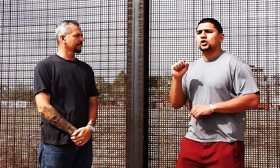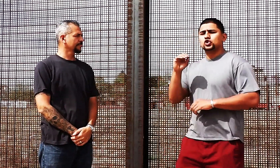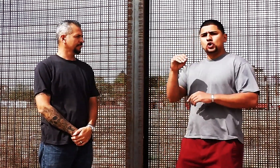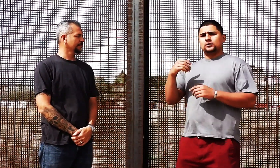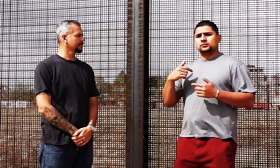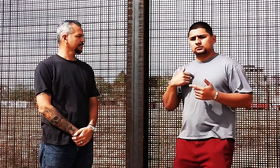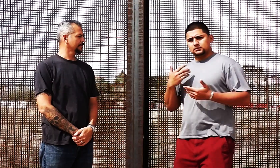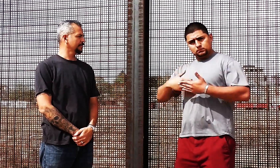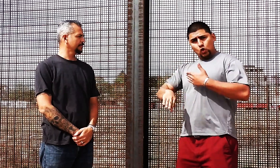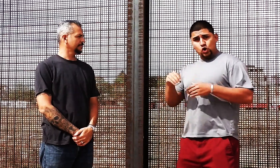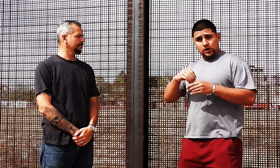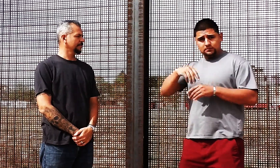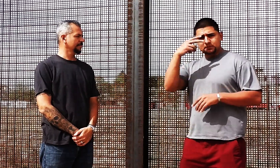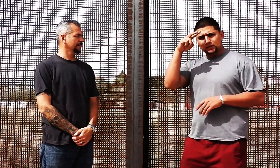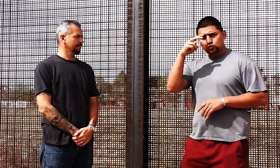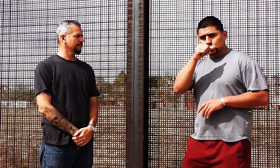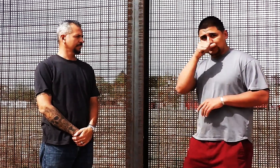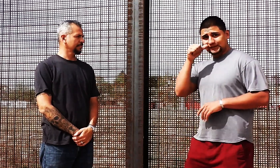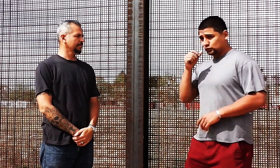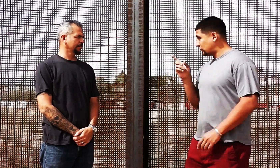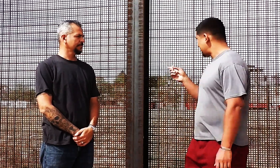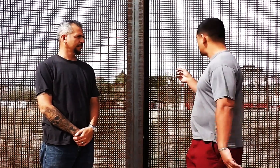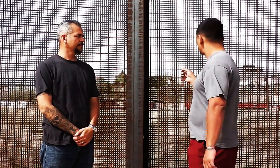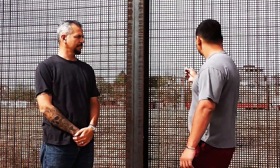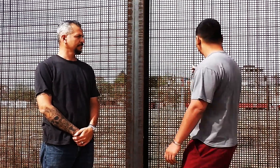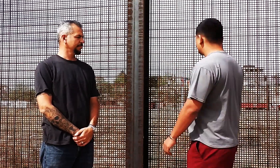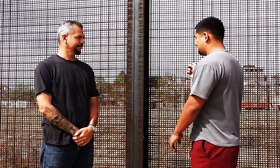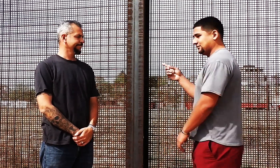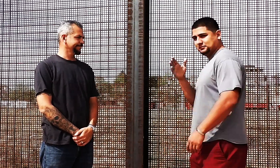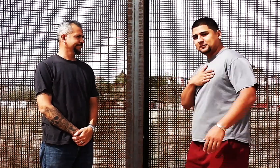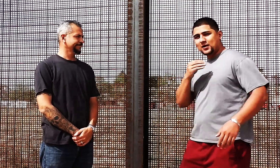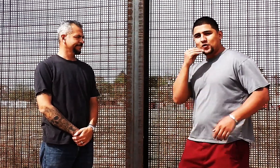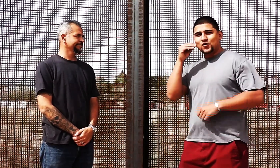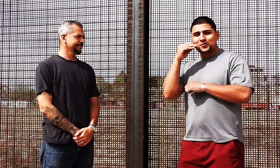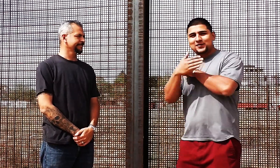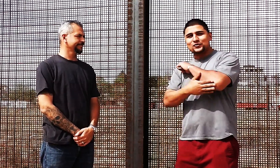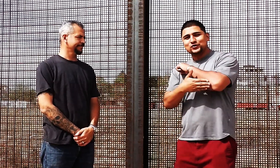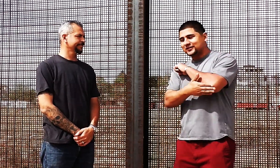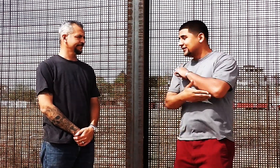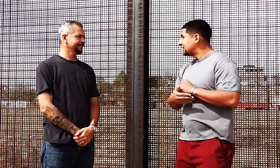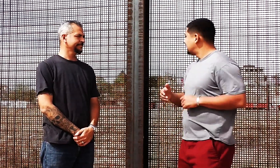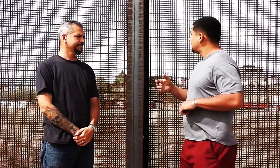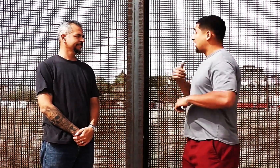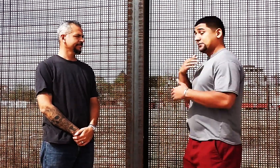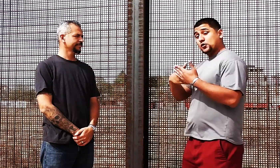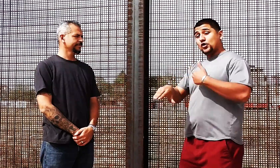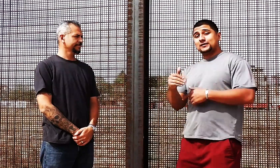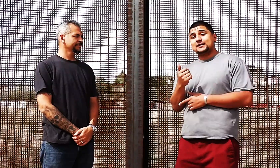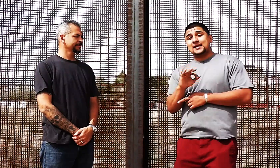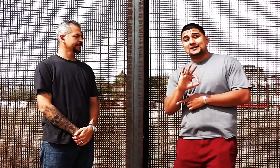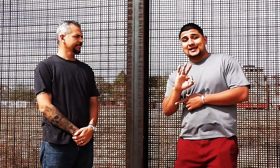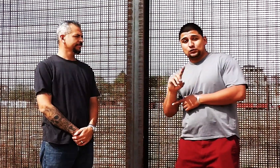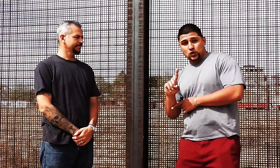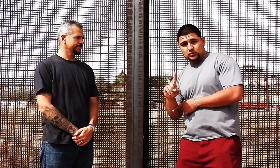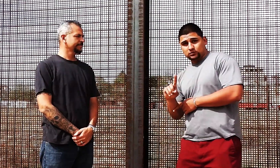So, I was born in Juárez, México. Right there. This is my home country. I was born in 1991.